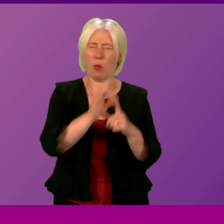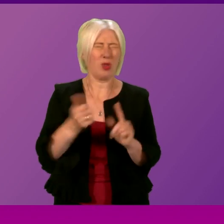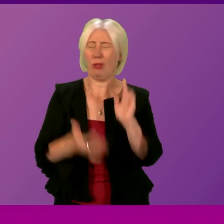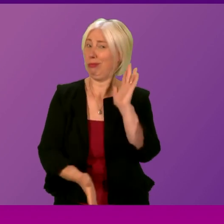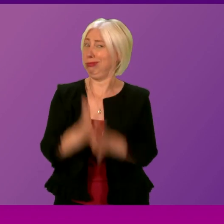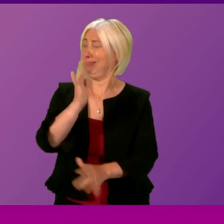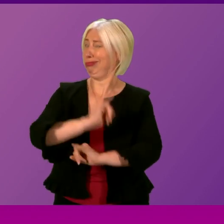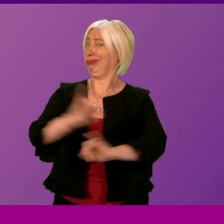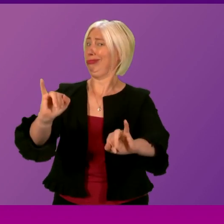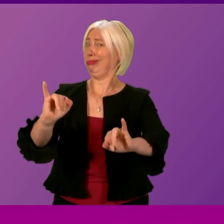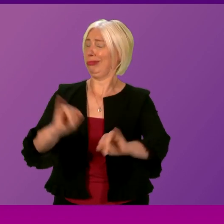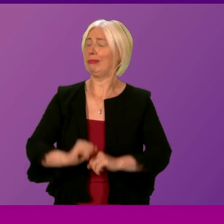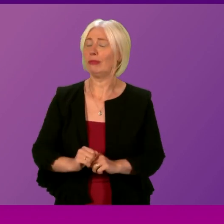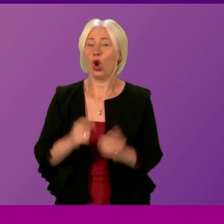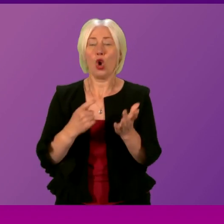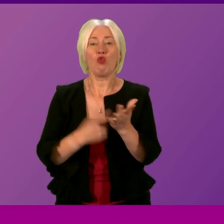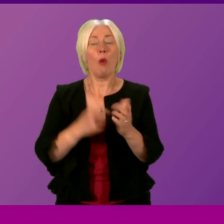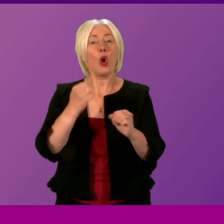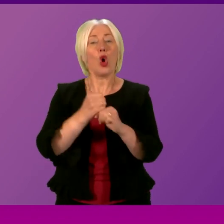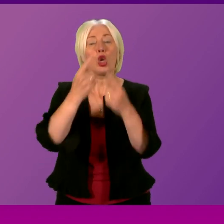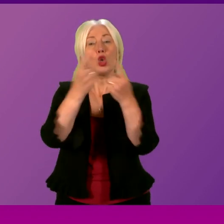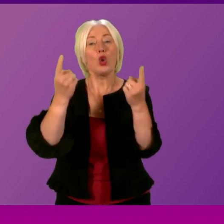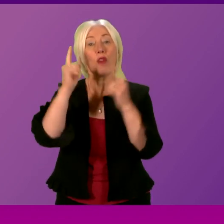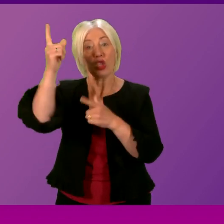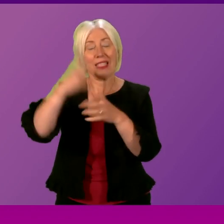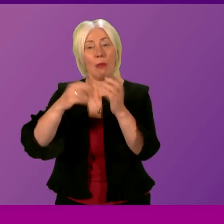A recent report from the Robert Gordon University warned that a “rapid decline”